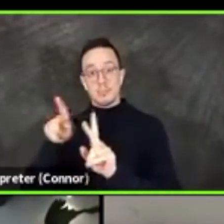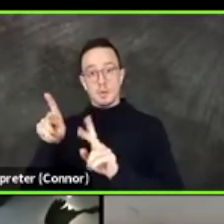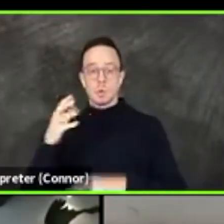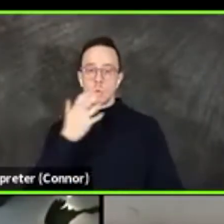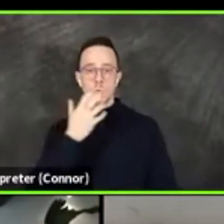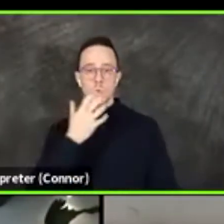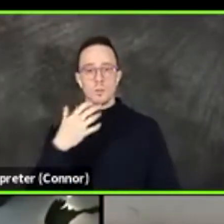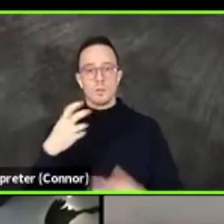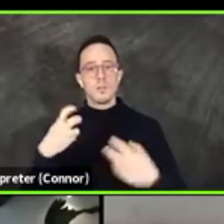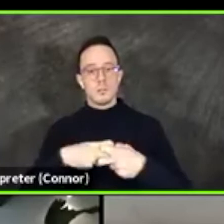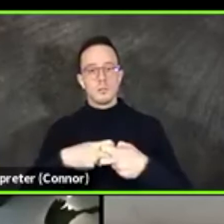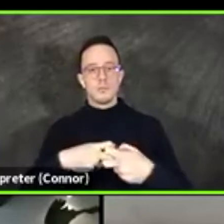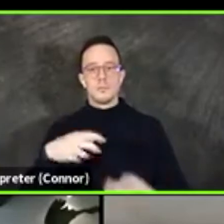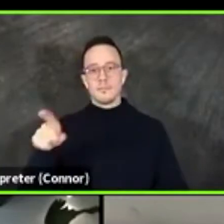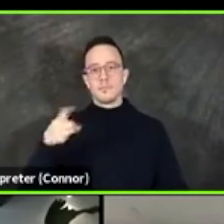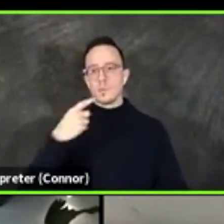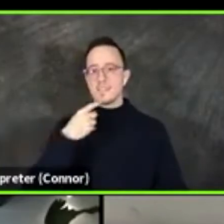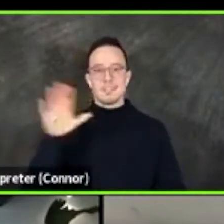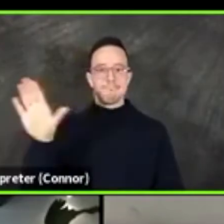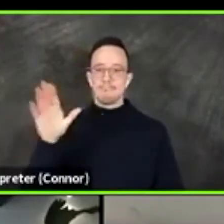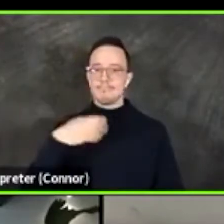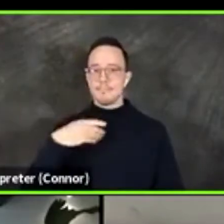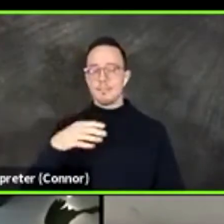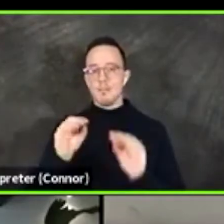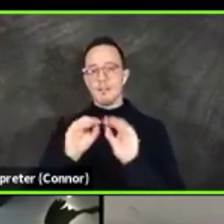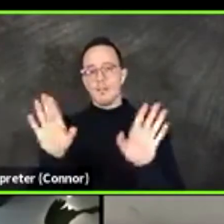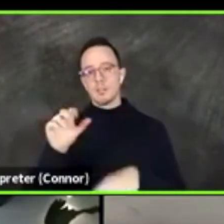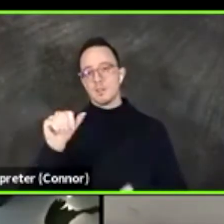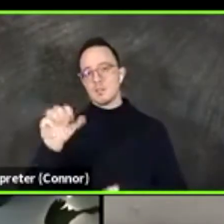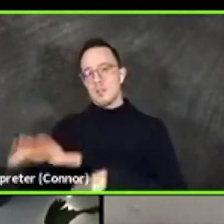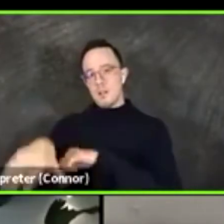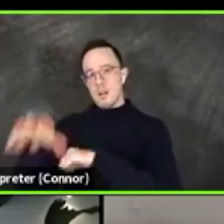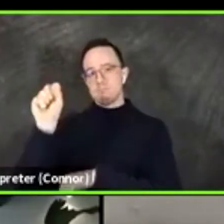SOMETHING THAT CAN BE CALLED OUT AS STRICT APPROPRIATION, COMES IN A LONG TRADITION